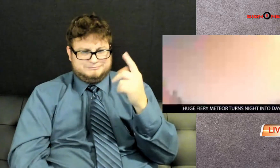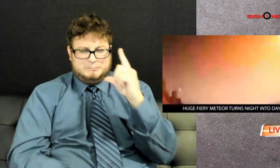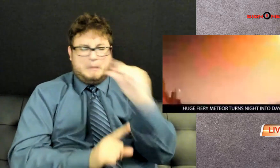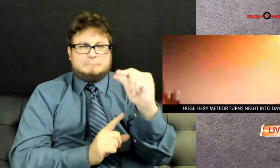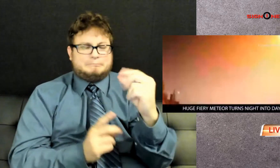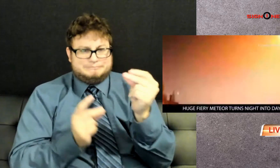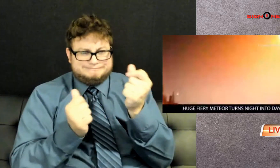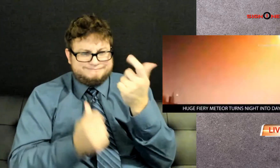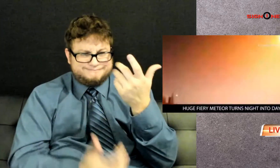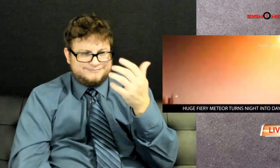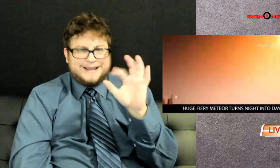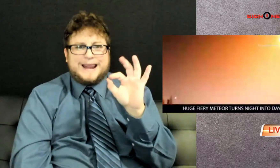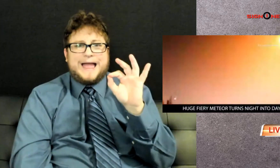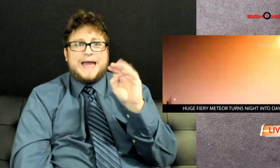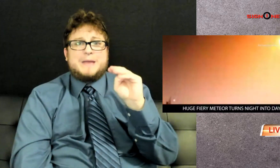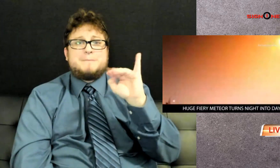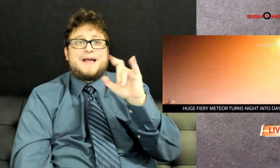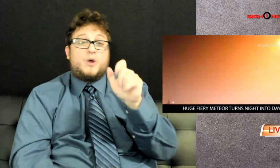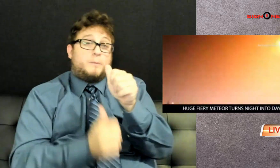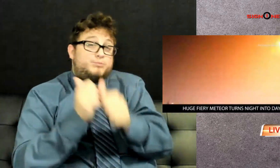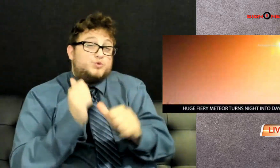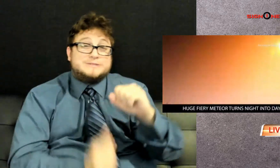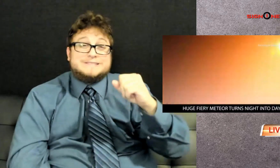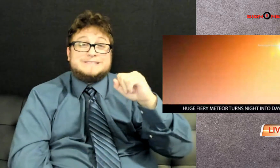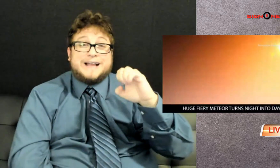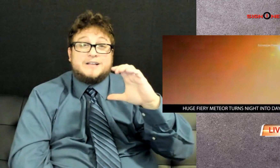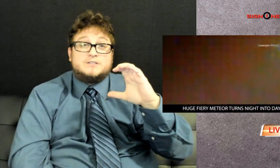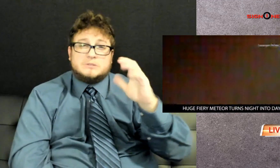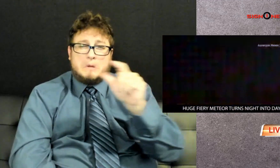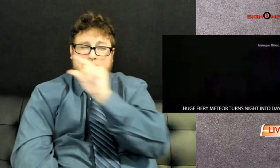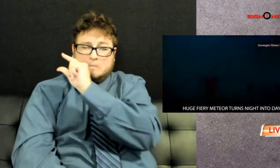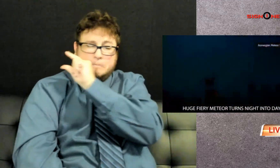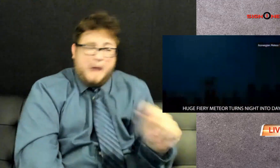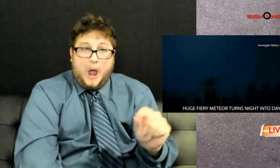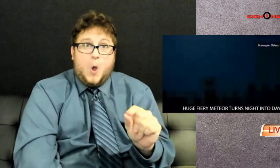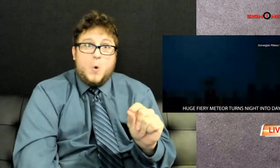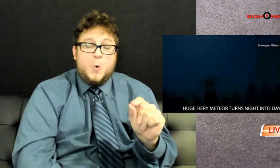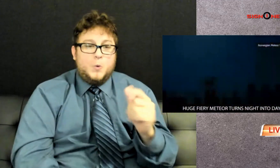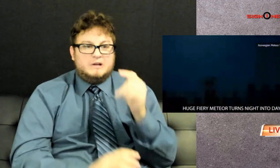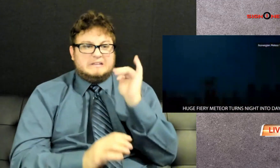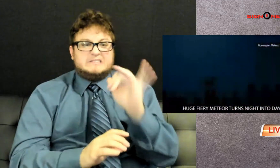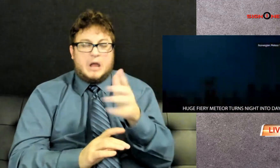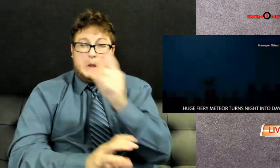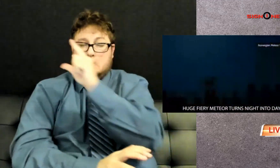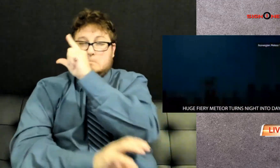preliminary data suggests the meteor entered the earth's atmosphere traveling at a blinding